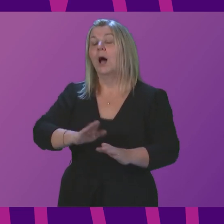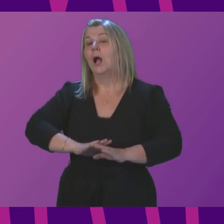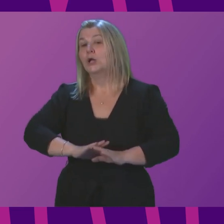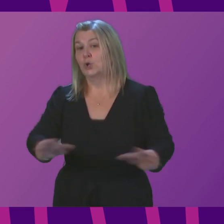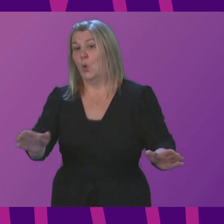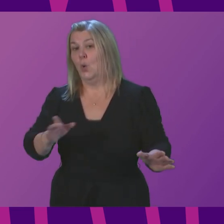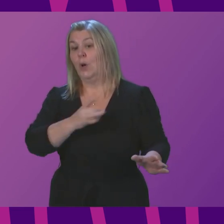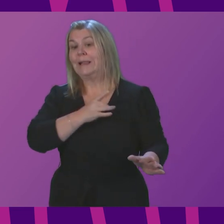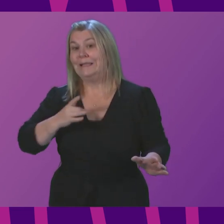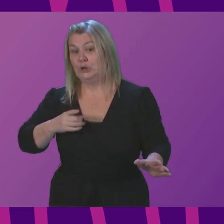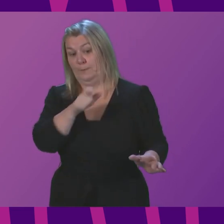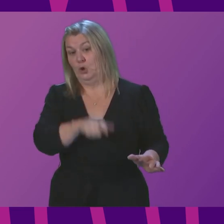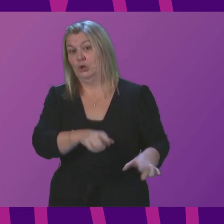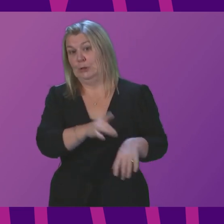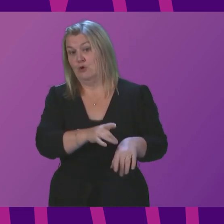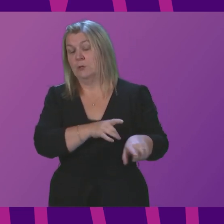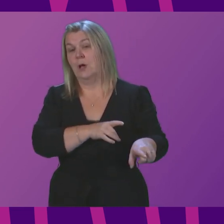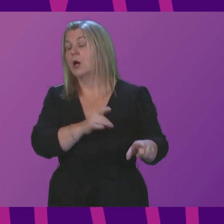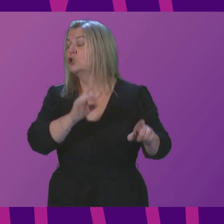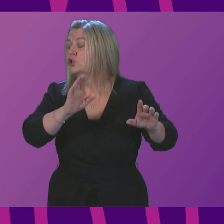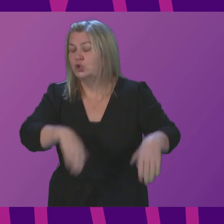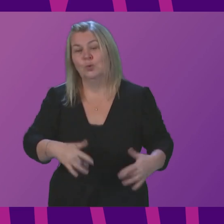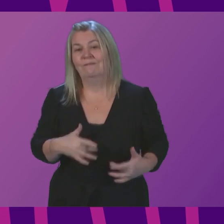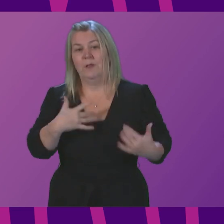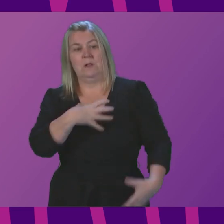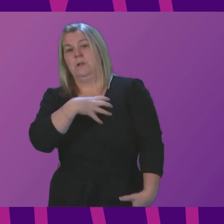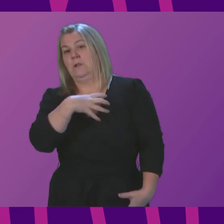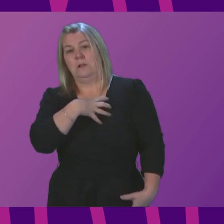fear bullying or intimidation in coming forward. They have been.